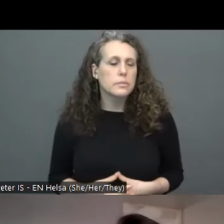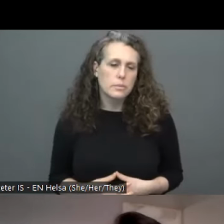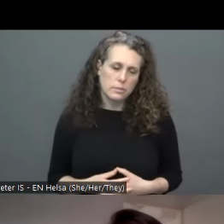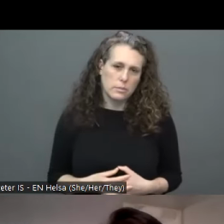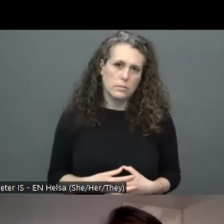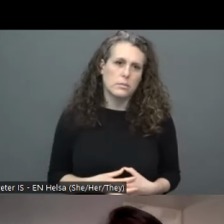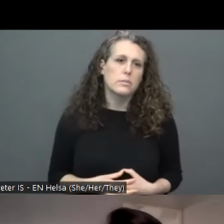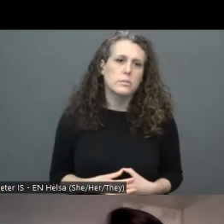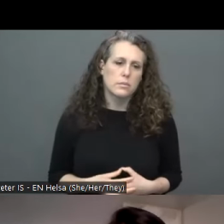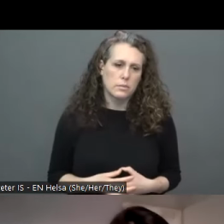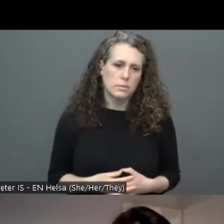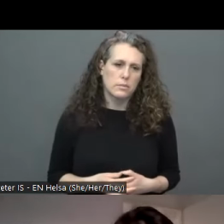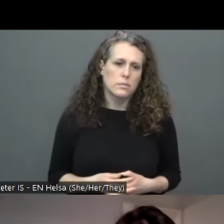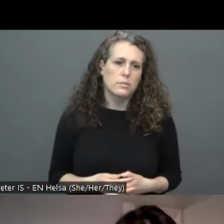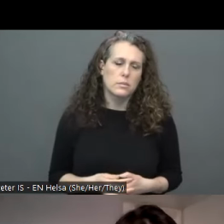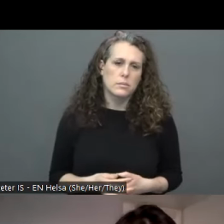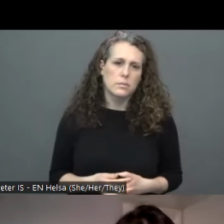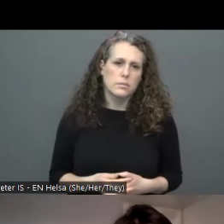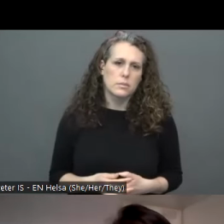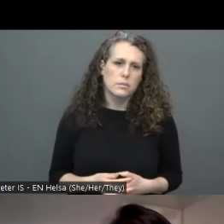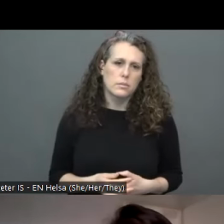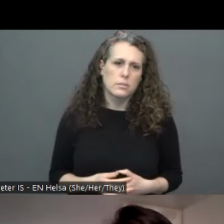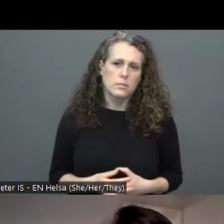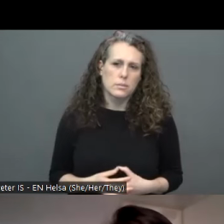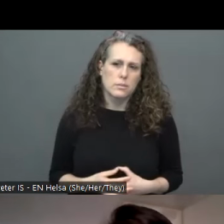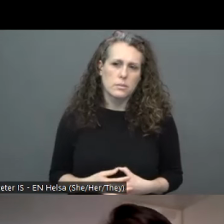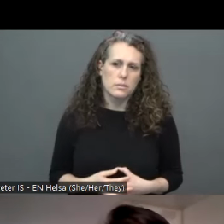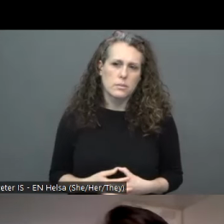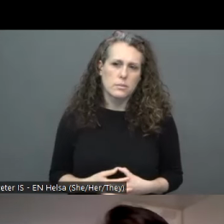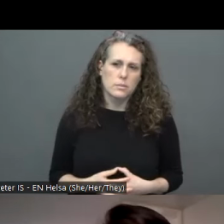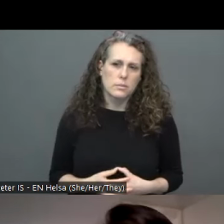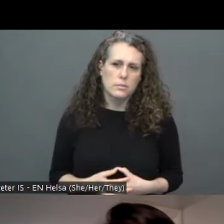So yeah, I think I will end Ulrike to give you enough time, to flag we also have an e